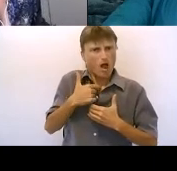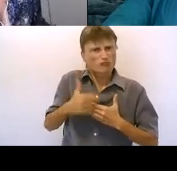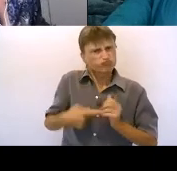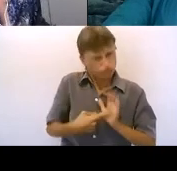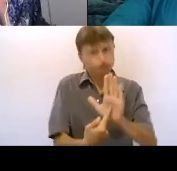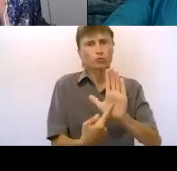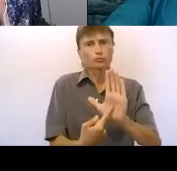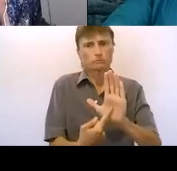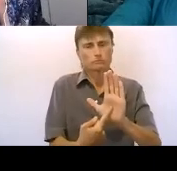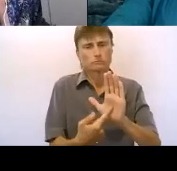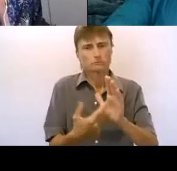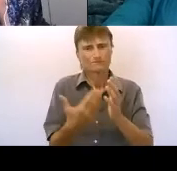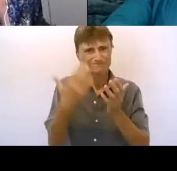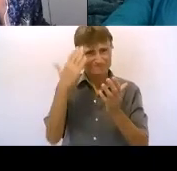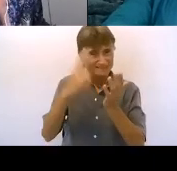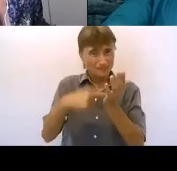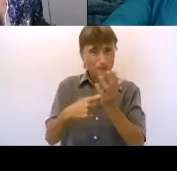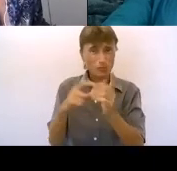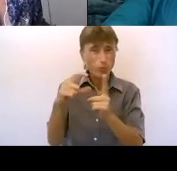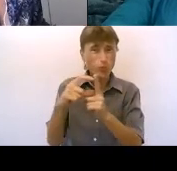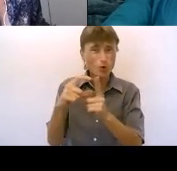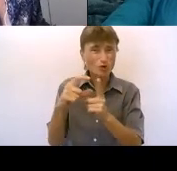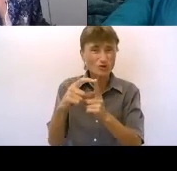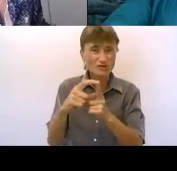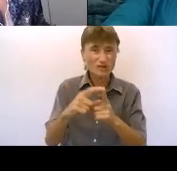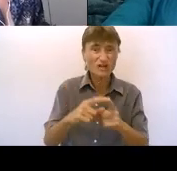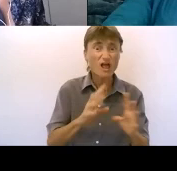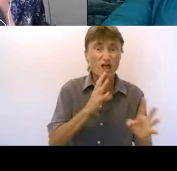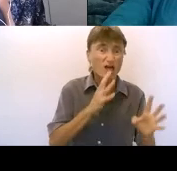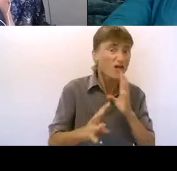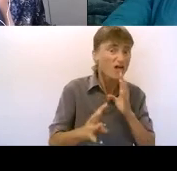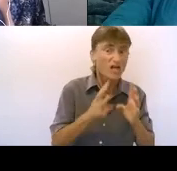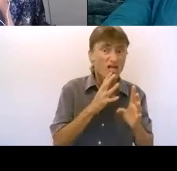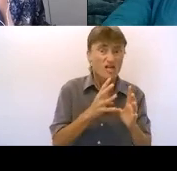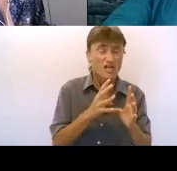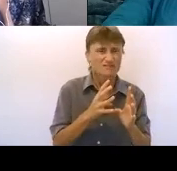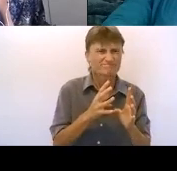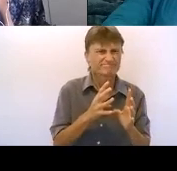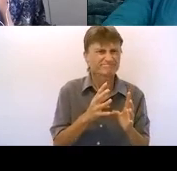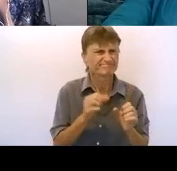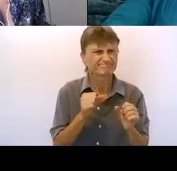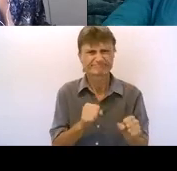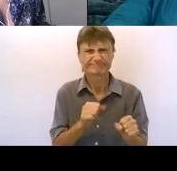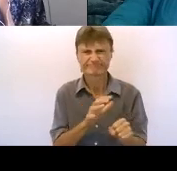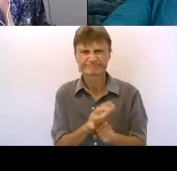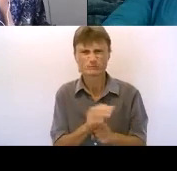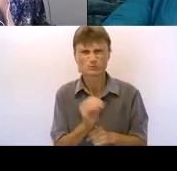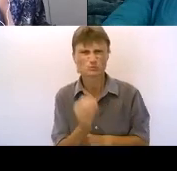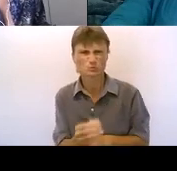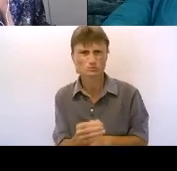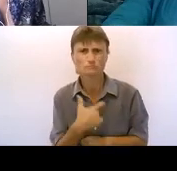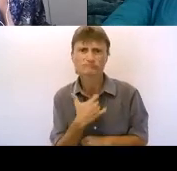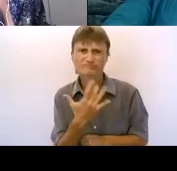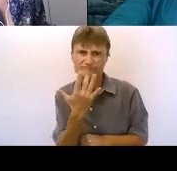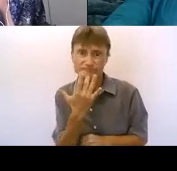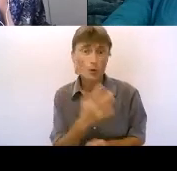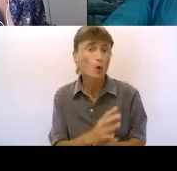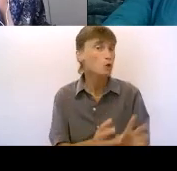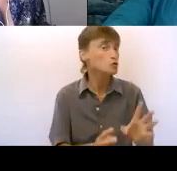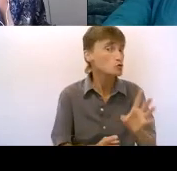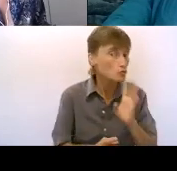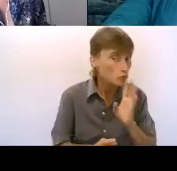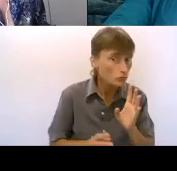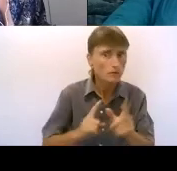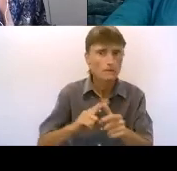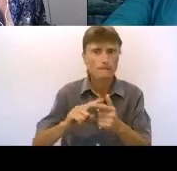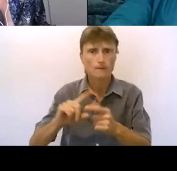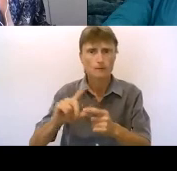very little. Because it's more in the action that takes place. And for me personally, I've